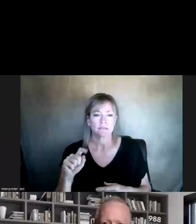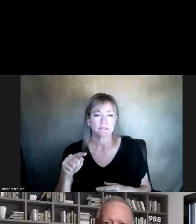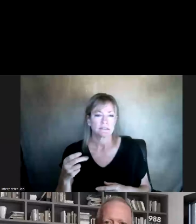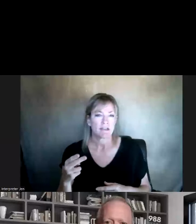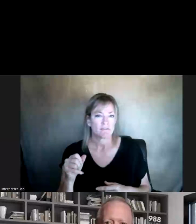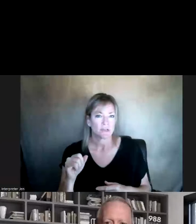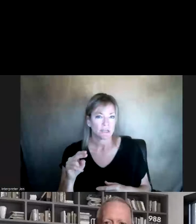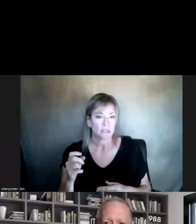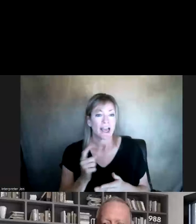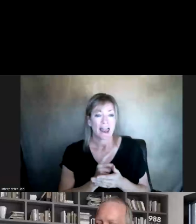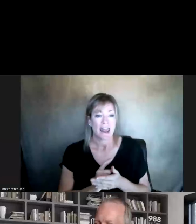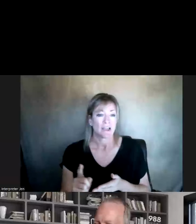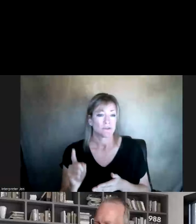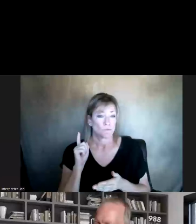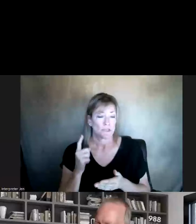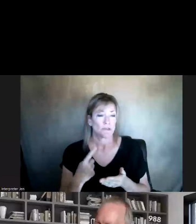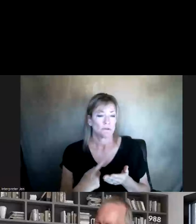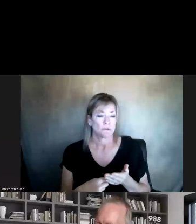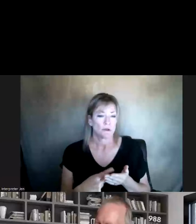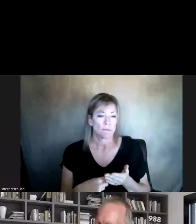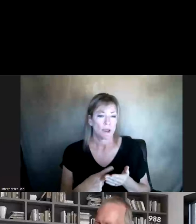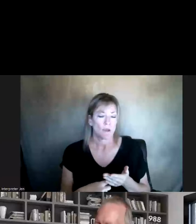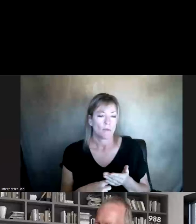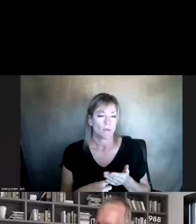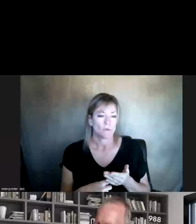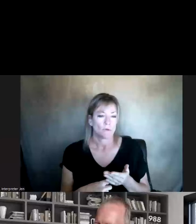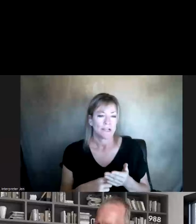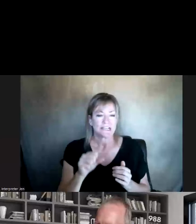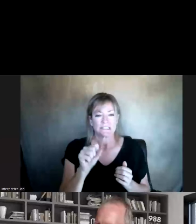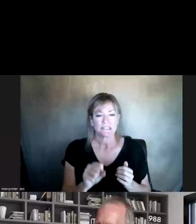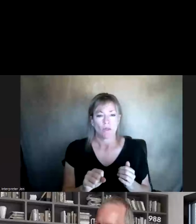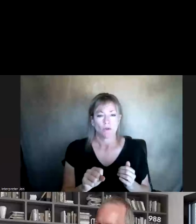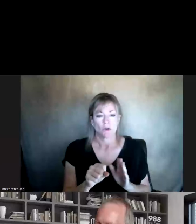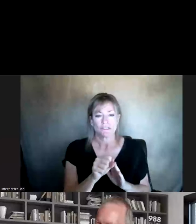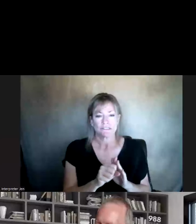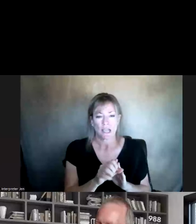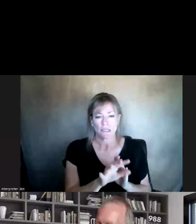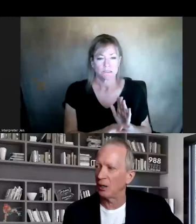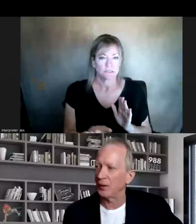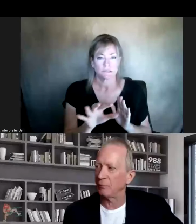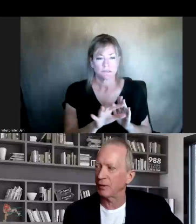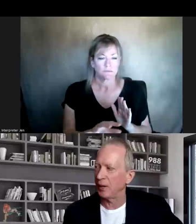LAST WEEK WE WERE TALKING ABOUT THE SOUTHERN STATES AND FROM